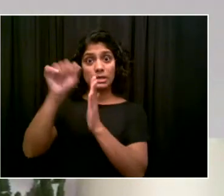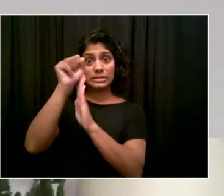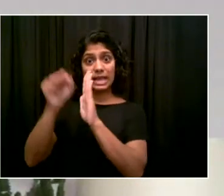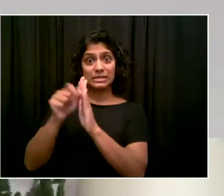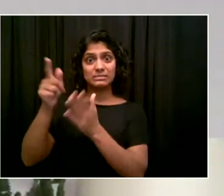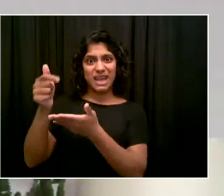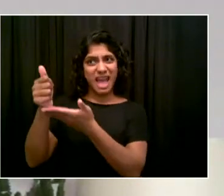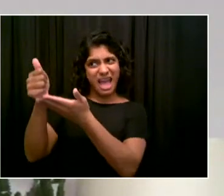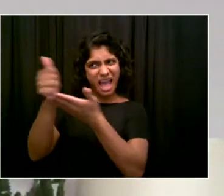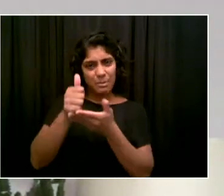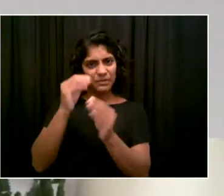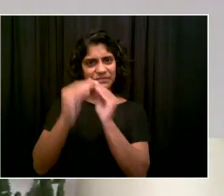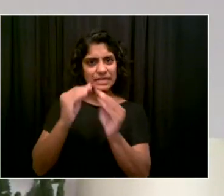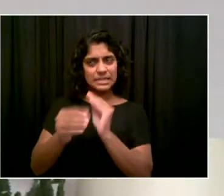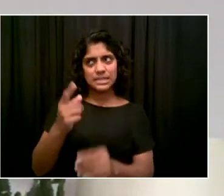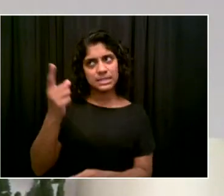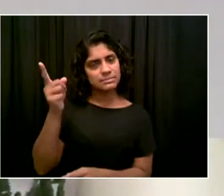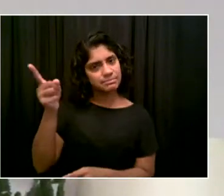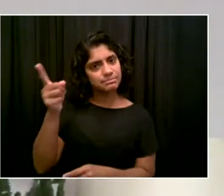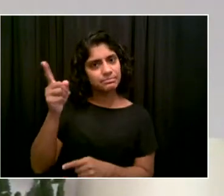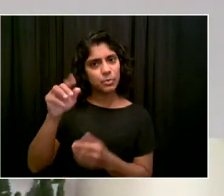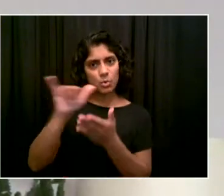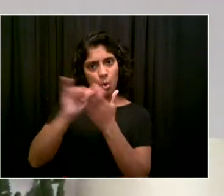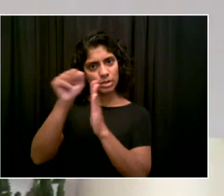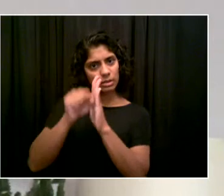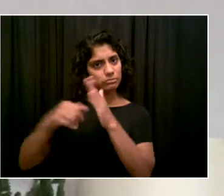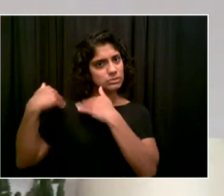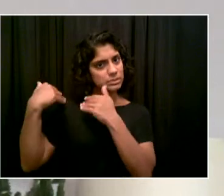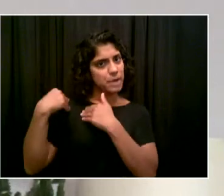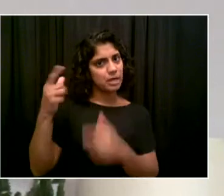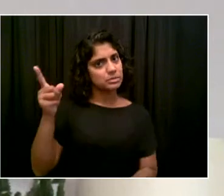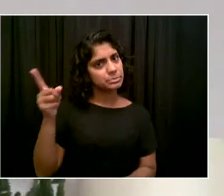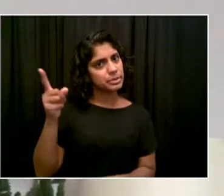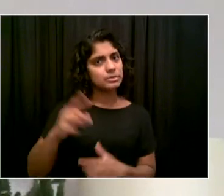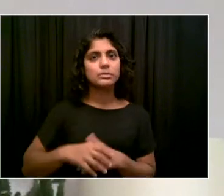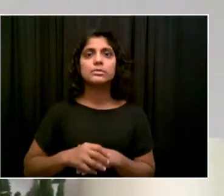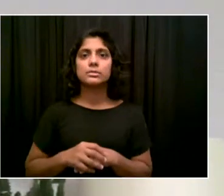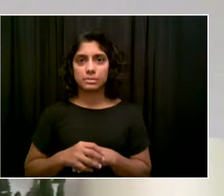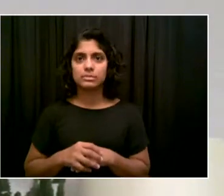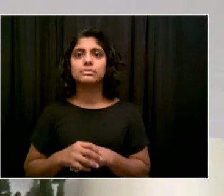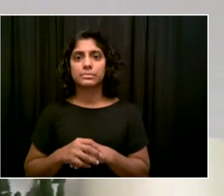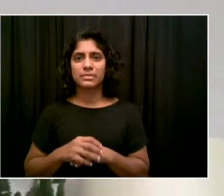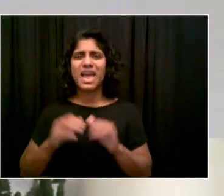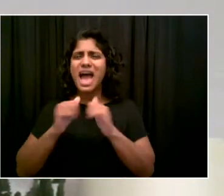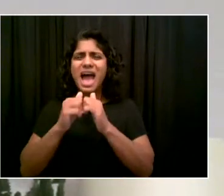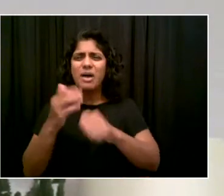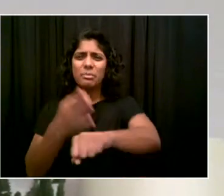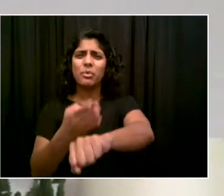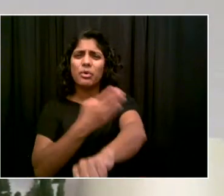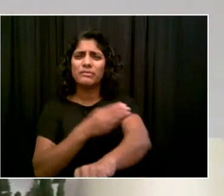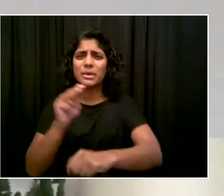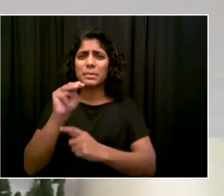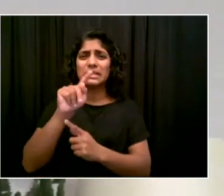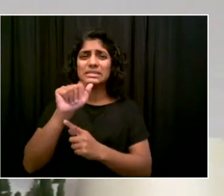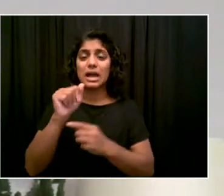STOP USING IT LIKE AN ATM. CONGESTION PRICING WILL HELP US CHECK